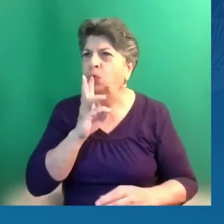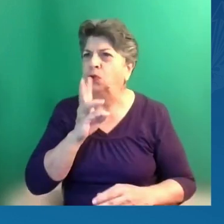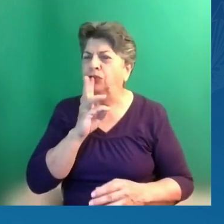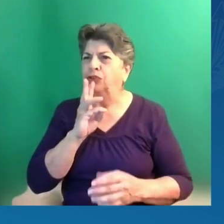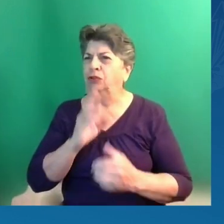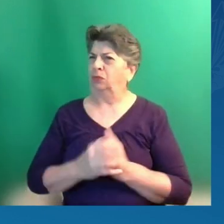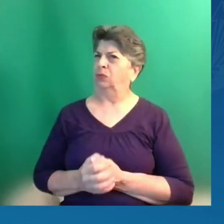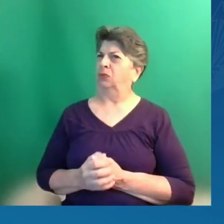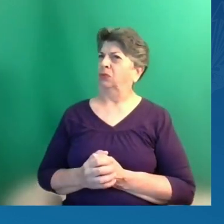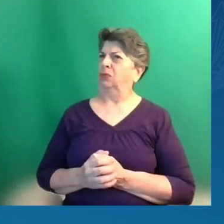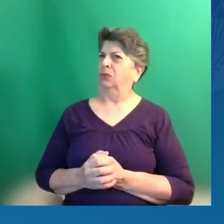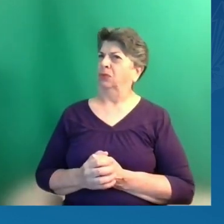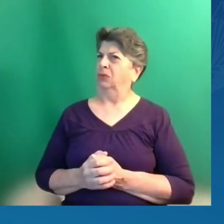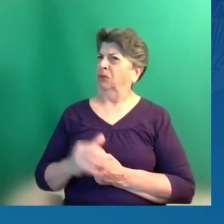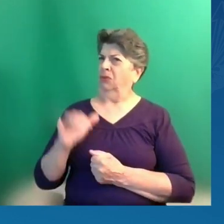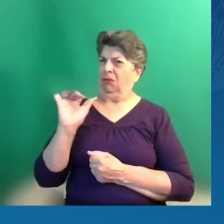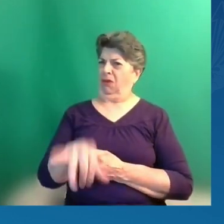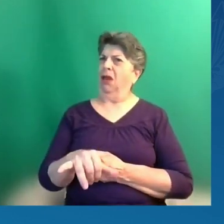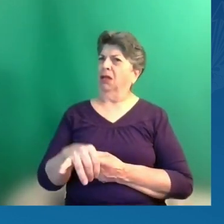on America's interests around the globe.